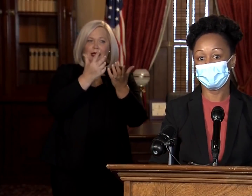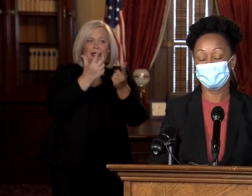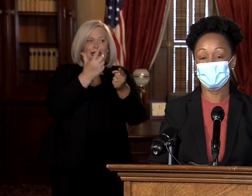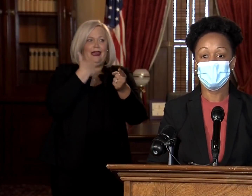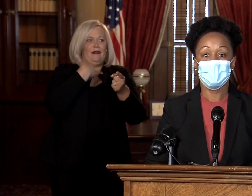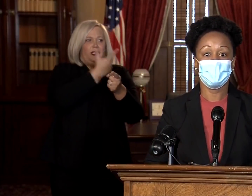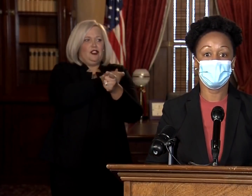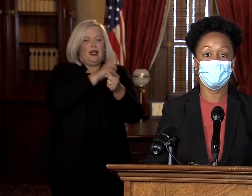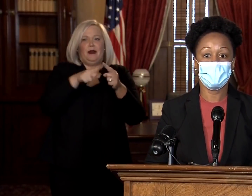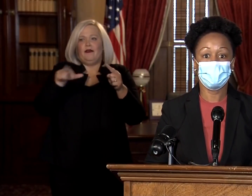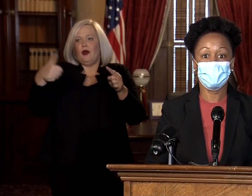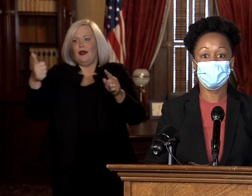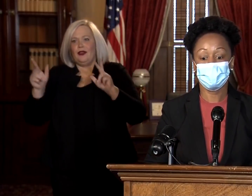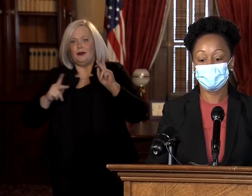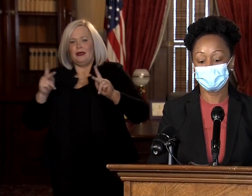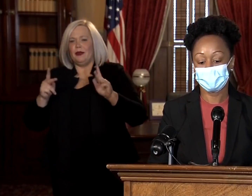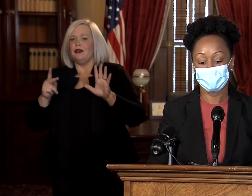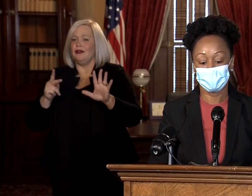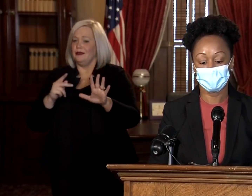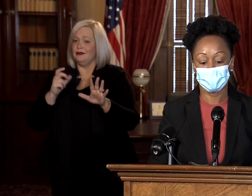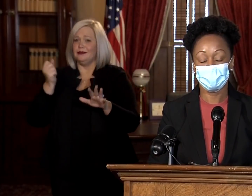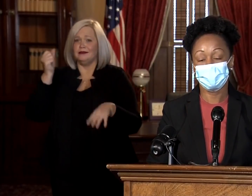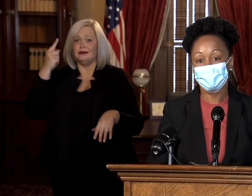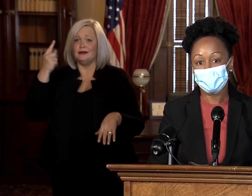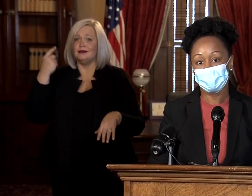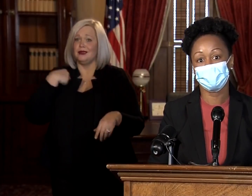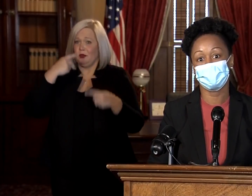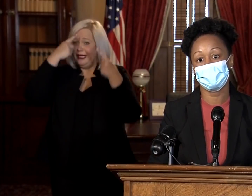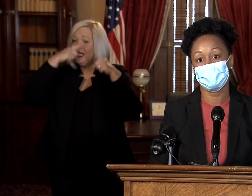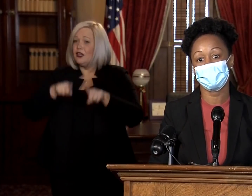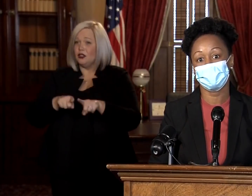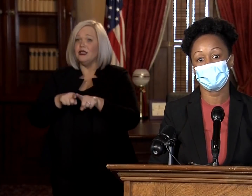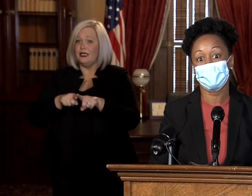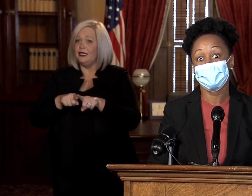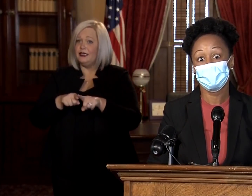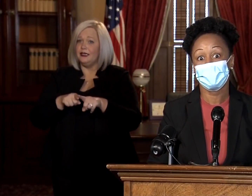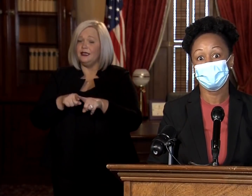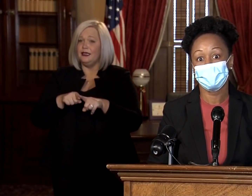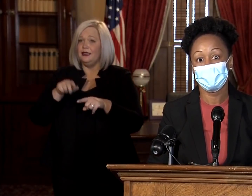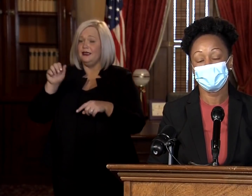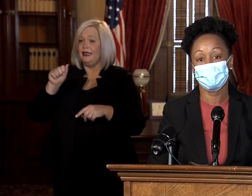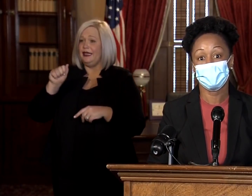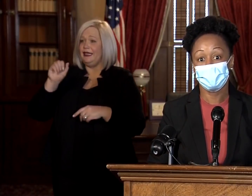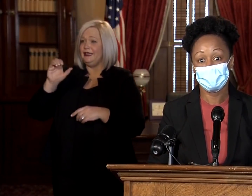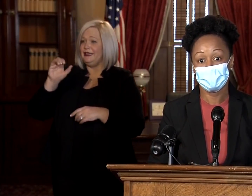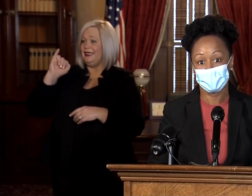health care workers within that priority 1A group potentially priority 1A group potentially getting vaccinated before getting vaccinated before others, while we certainly agree